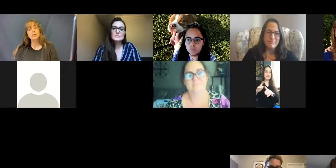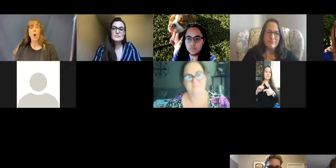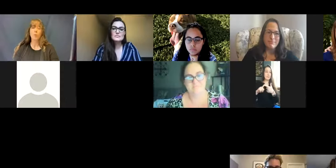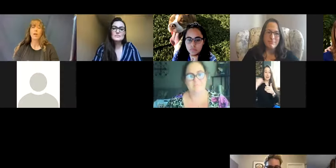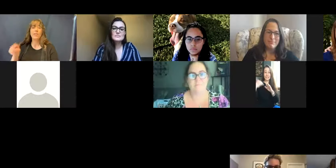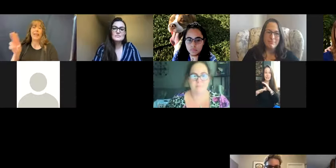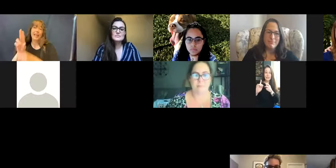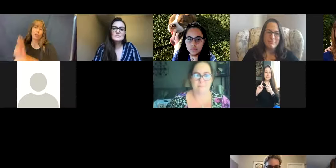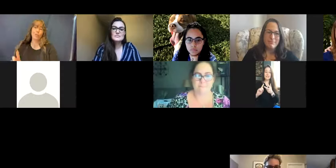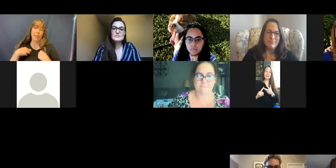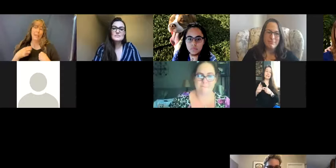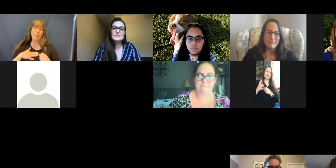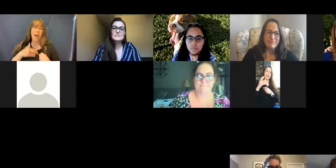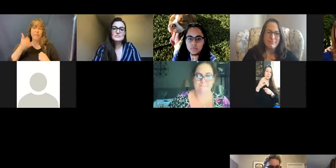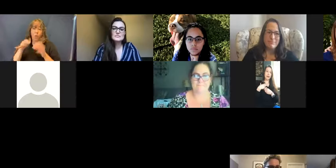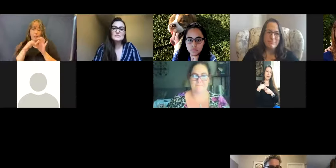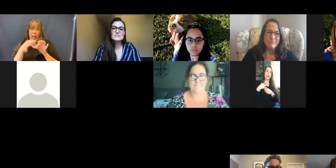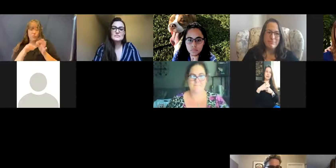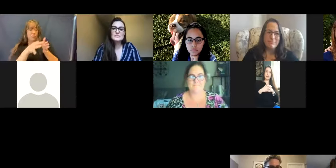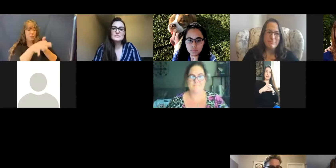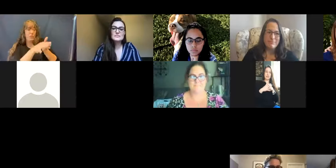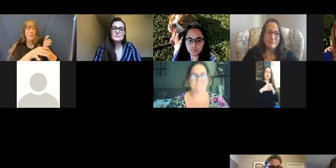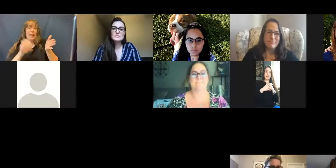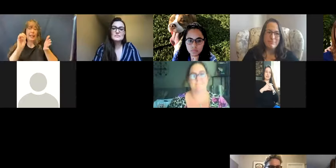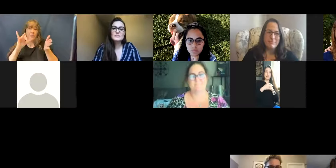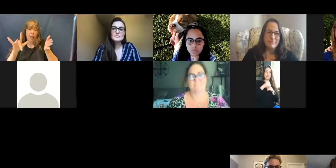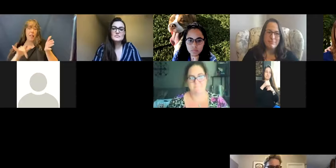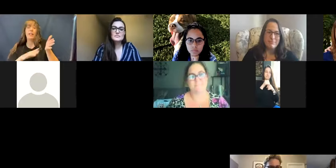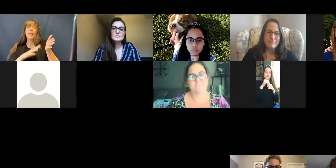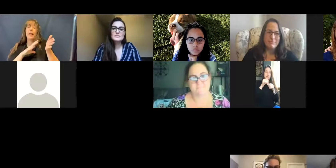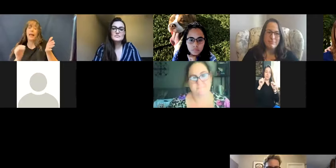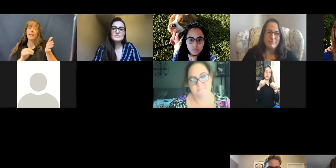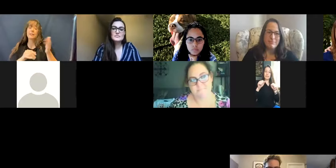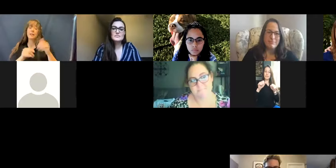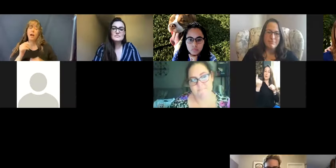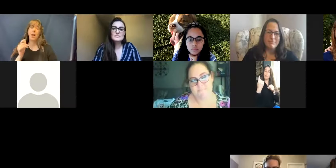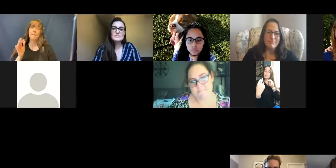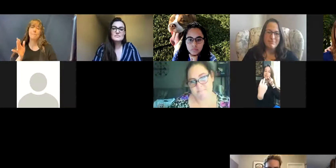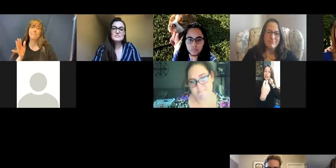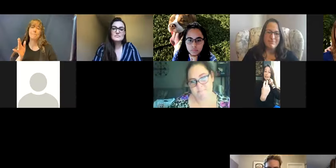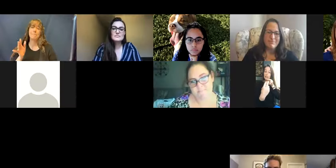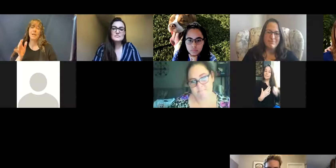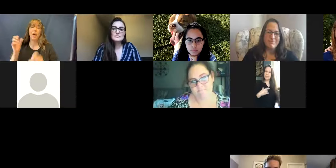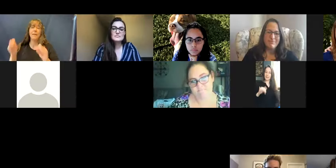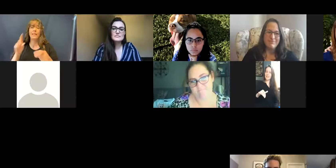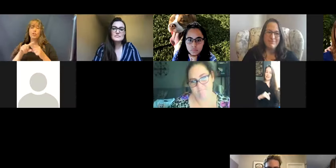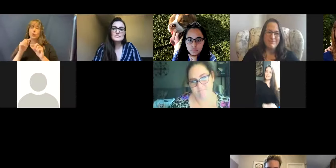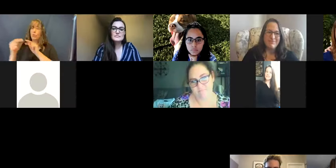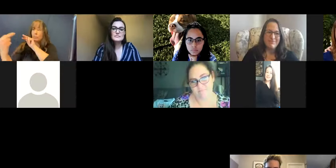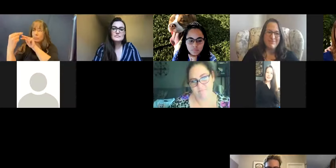and my emails and my ability to always be looking at them. They like that. But, yes.